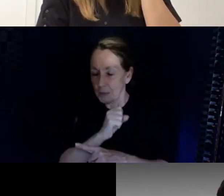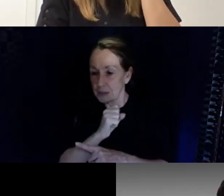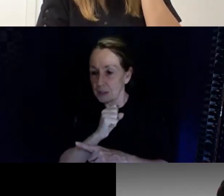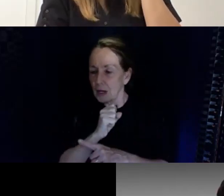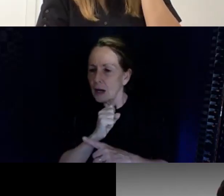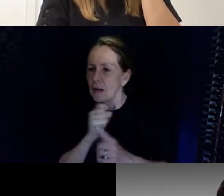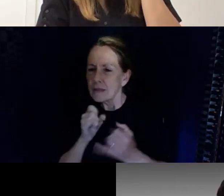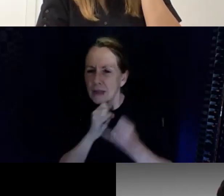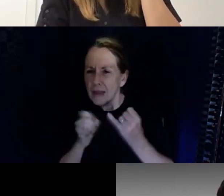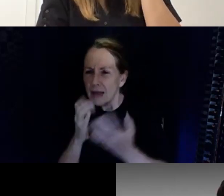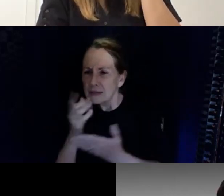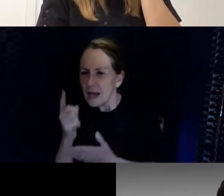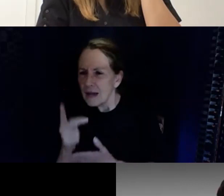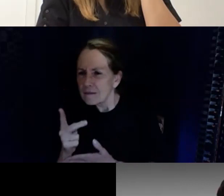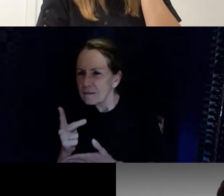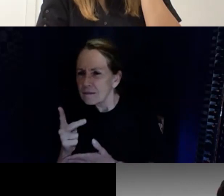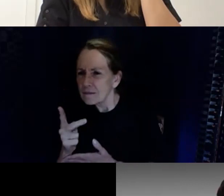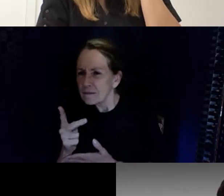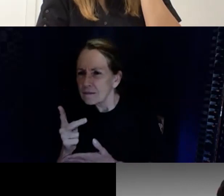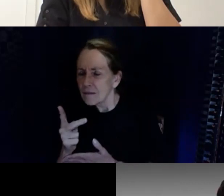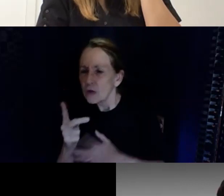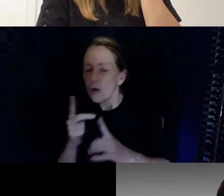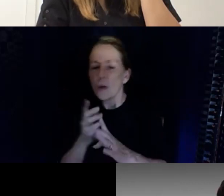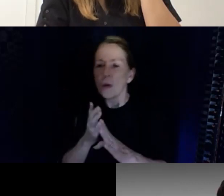YEAH. MAYBE I MISSED THE MEETING. I KNOW THERE WAS AFTER MEETING OR TWO I MISSED IN THE LAST HALF YEAR.